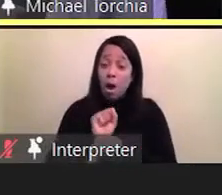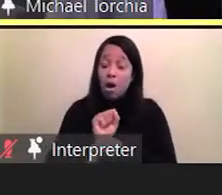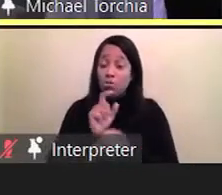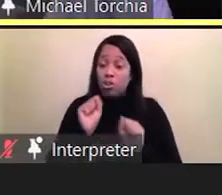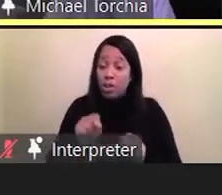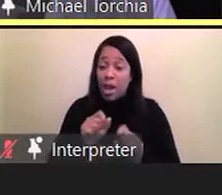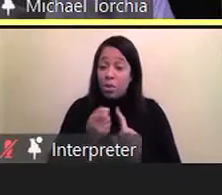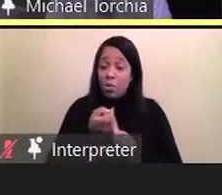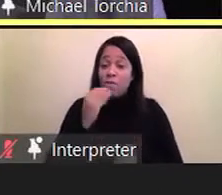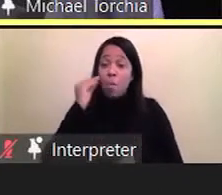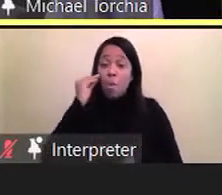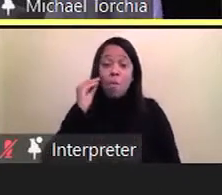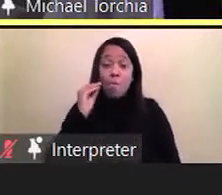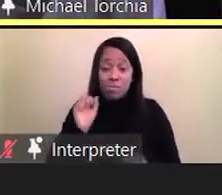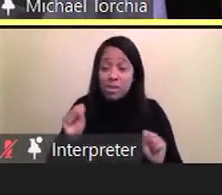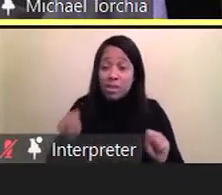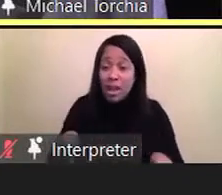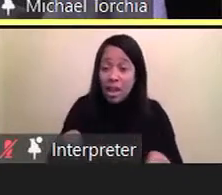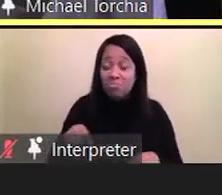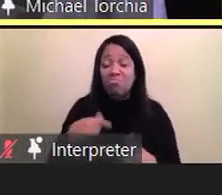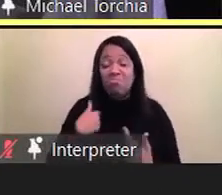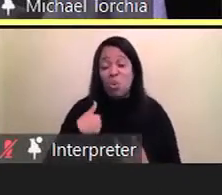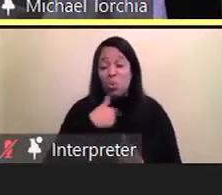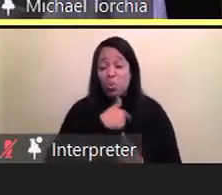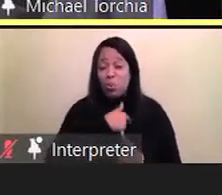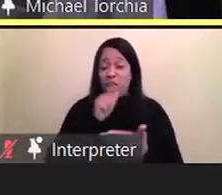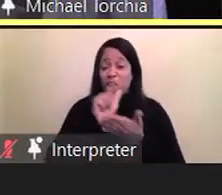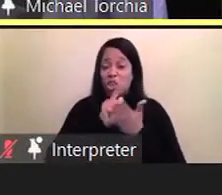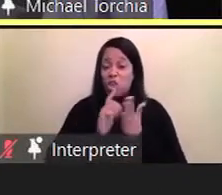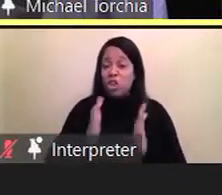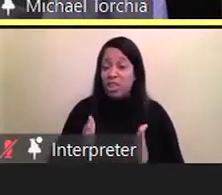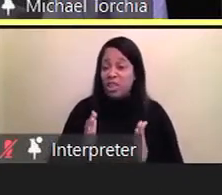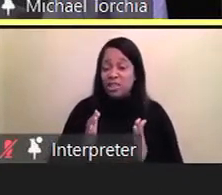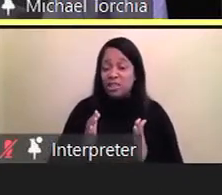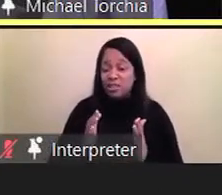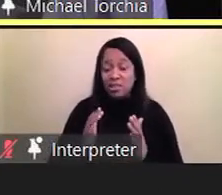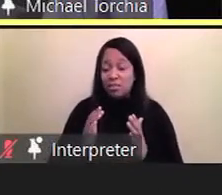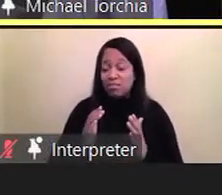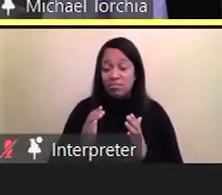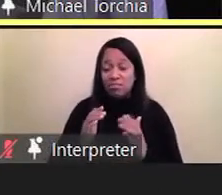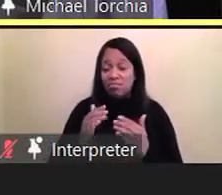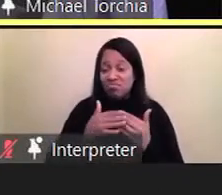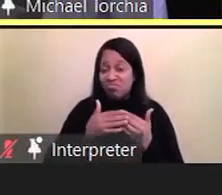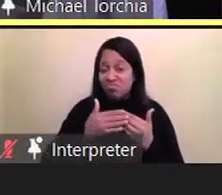we the employment lawyers think going forward, it's going to be very difficult to argue that someone can't work